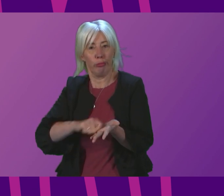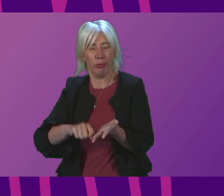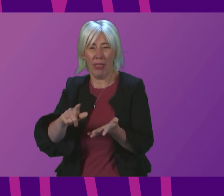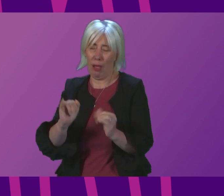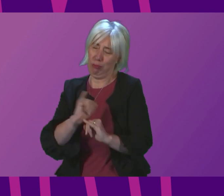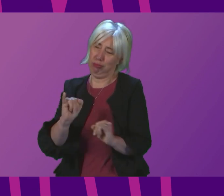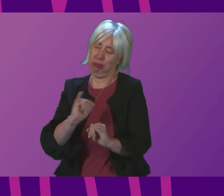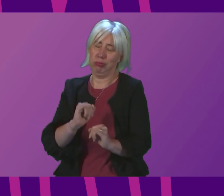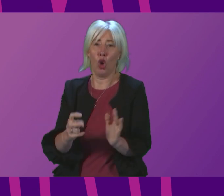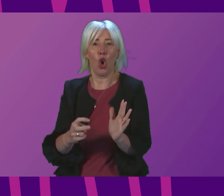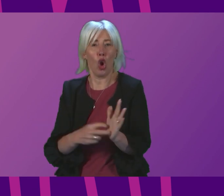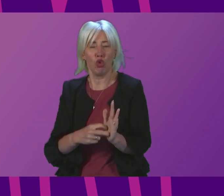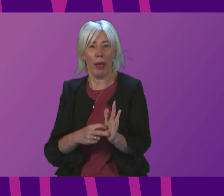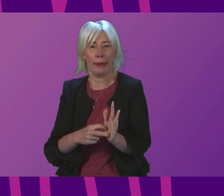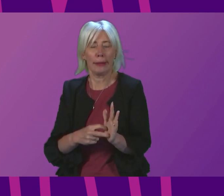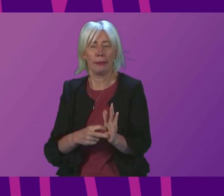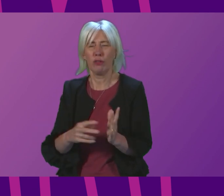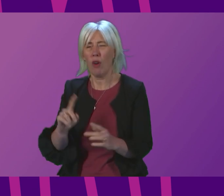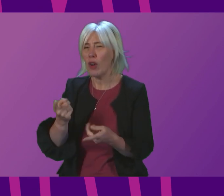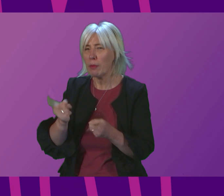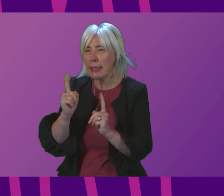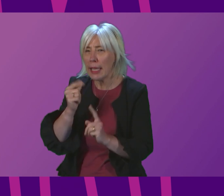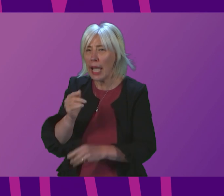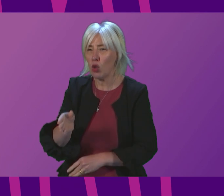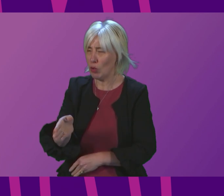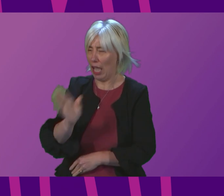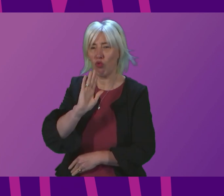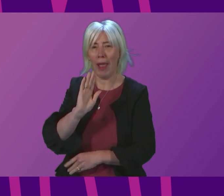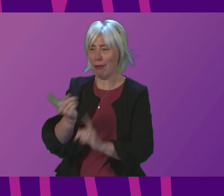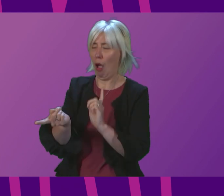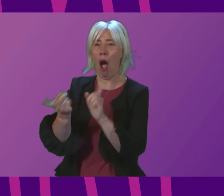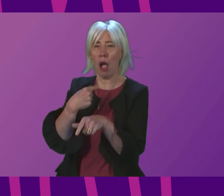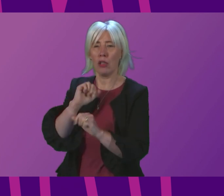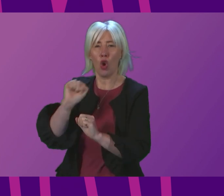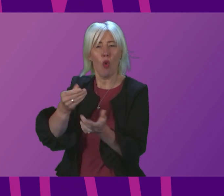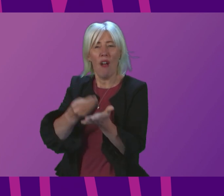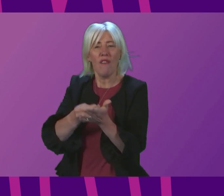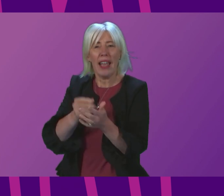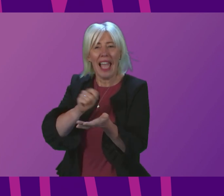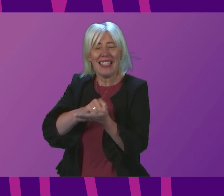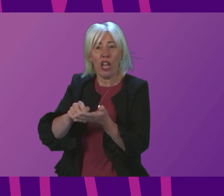Therefore, can the First Minister give a straight answer where the Cabinet Secretary for Finance and the Economy could not?